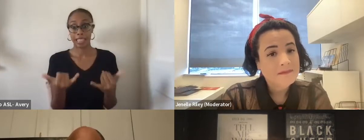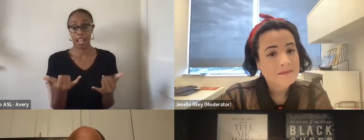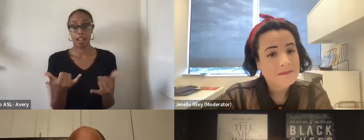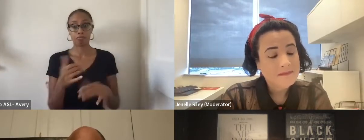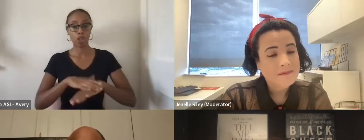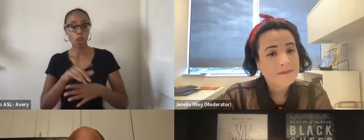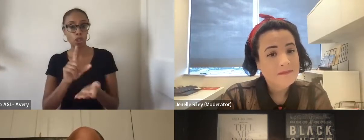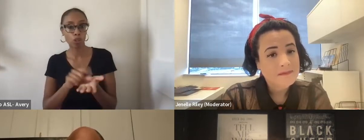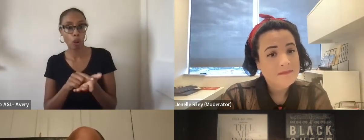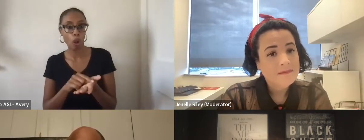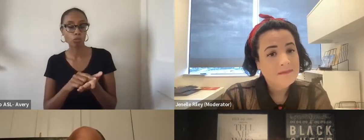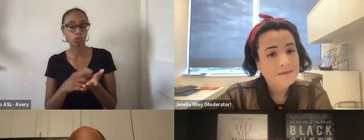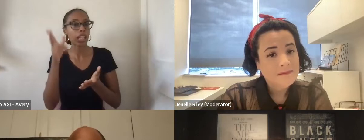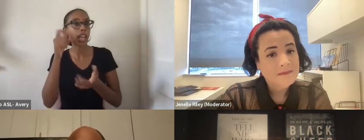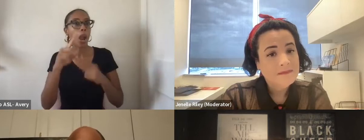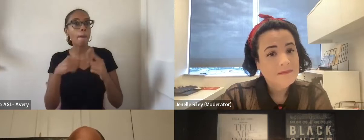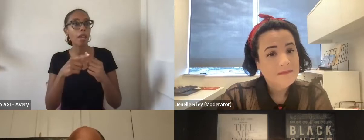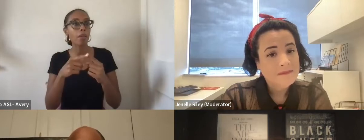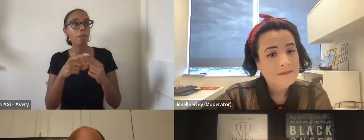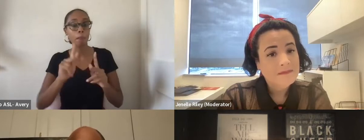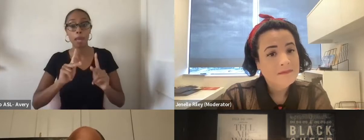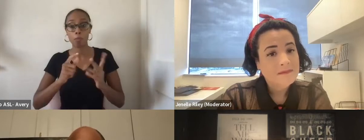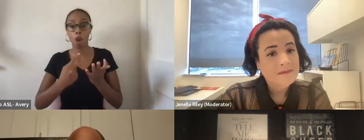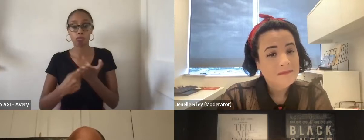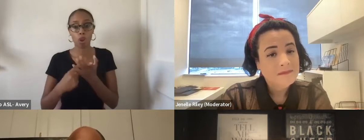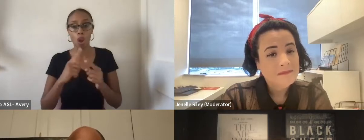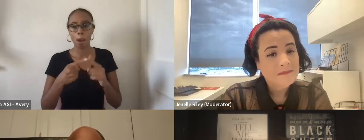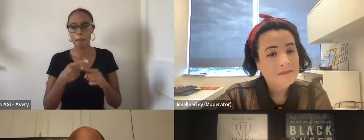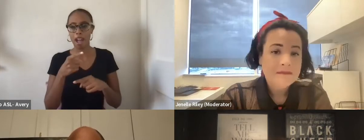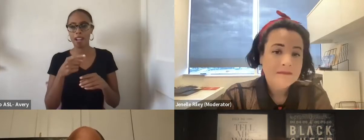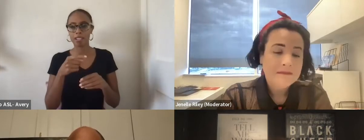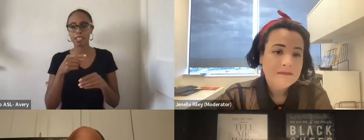there's an interesting parallel the way people were talking and the aftermath of Diana's death.